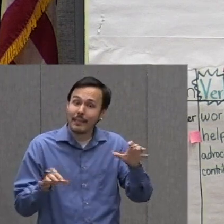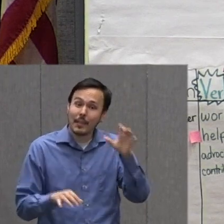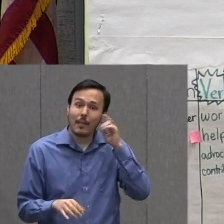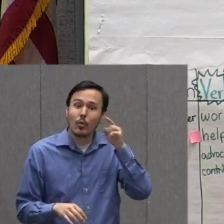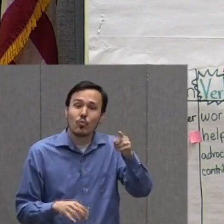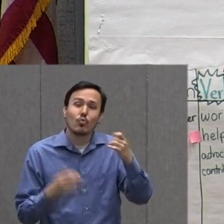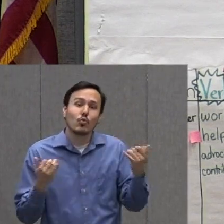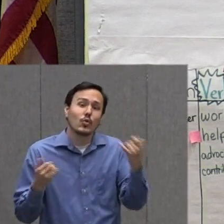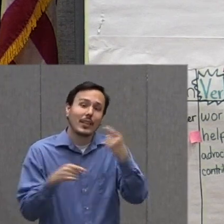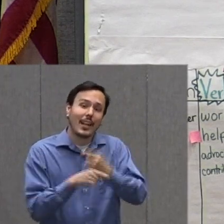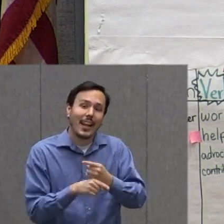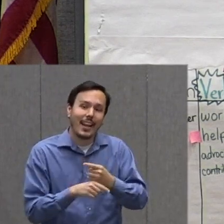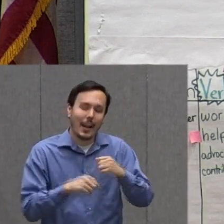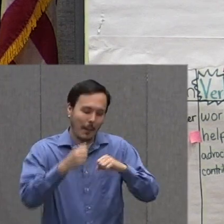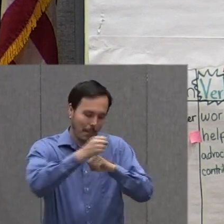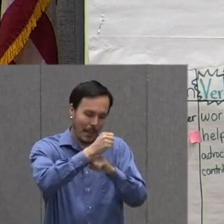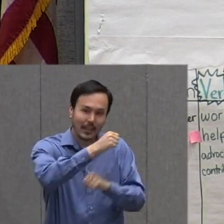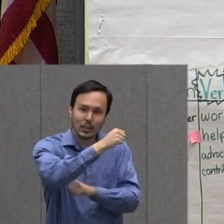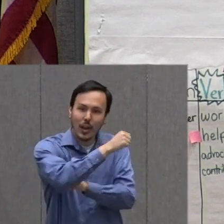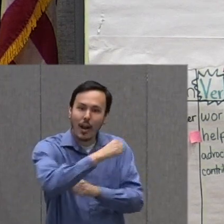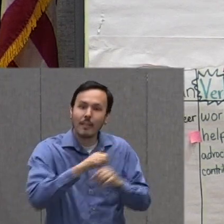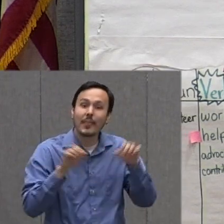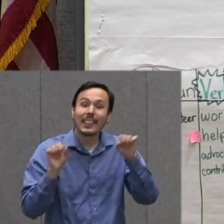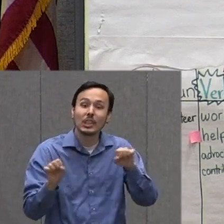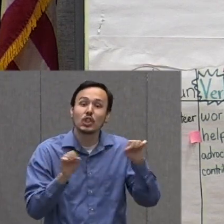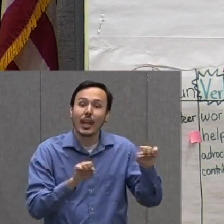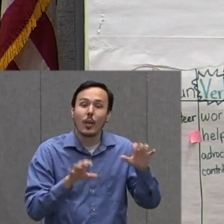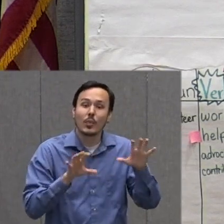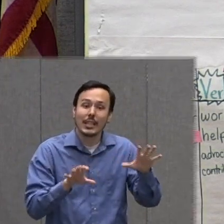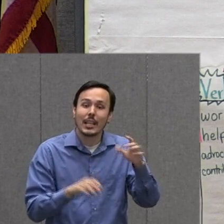based off of the chant that we did earlier in this lesson.